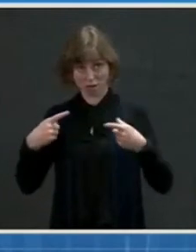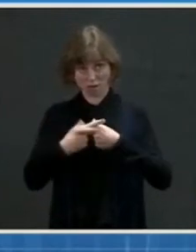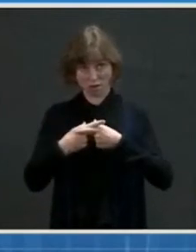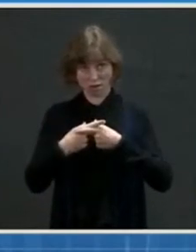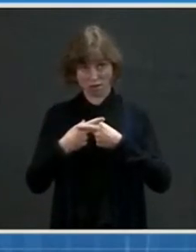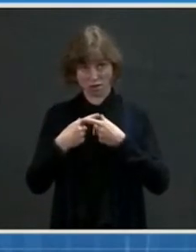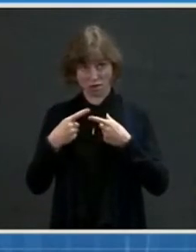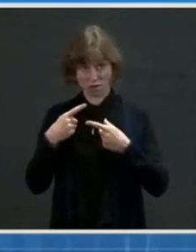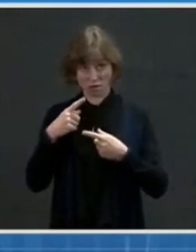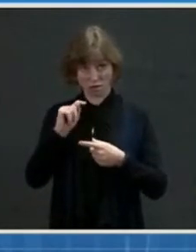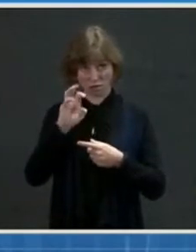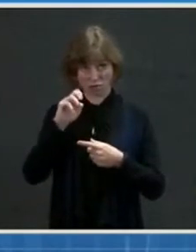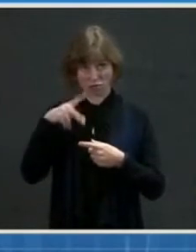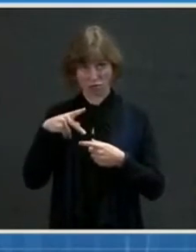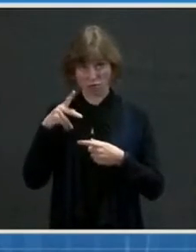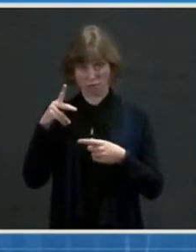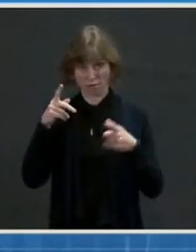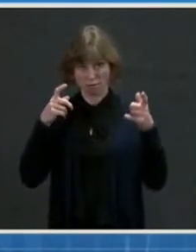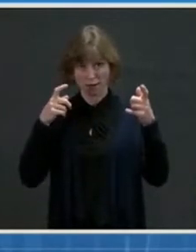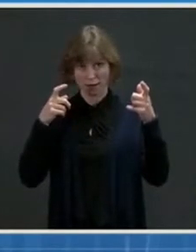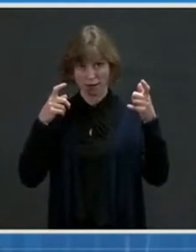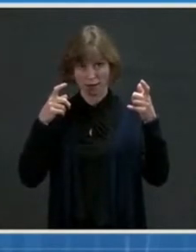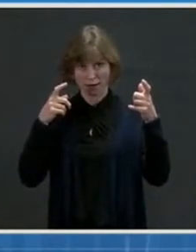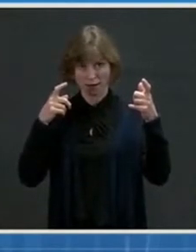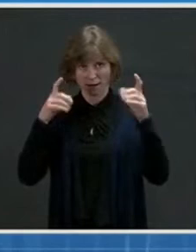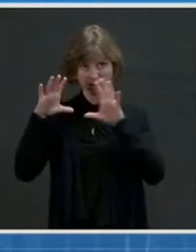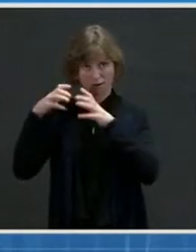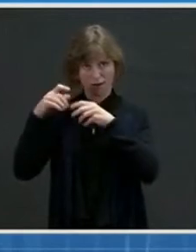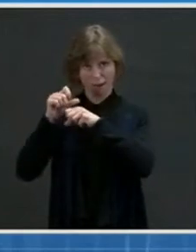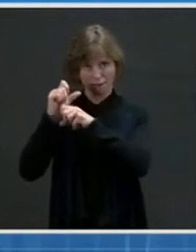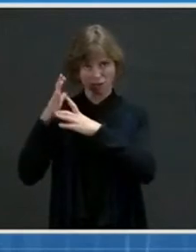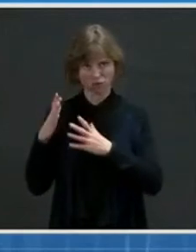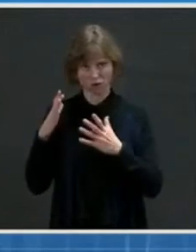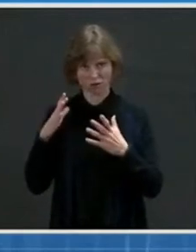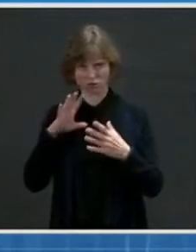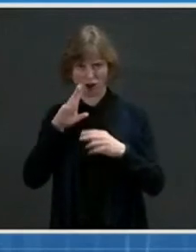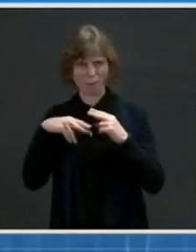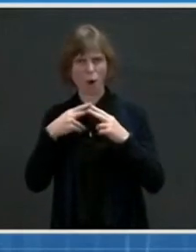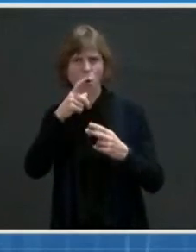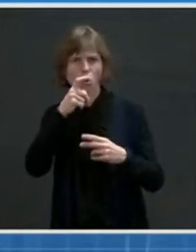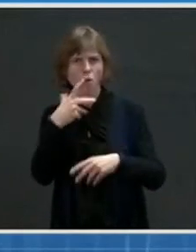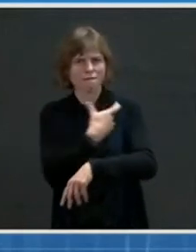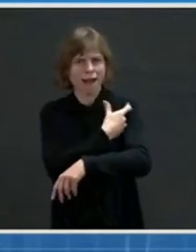ADMINISTRATION'S POLICY